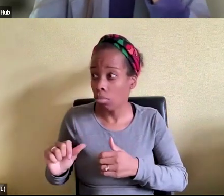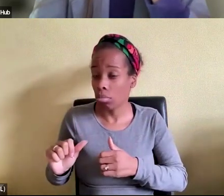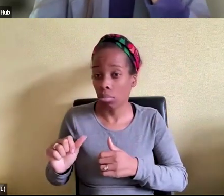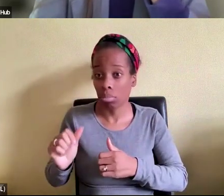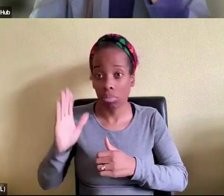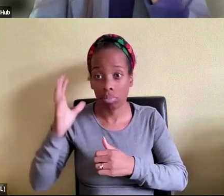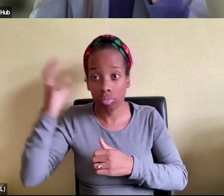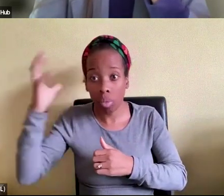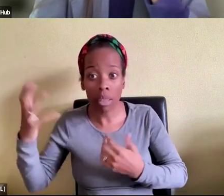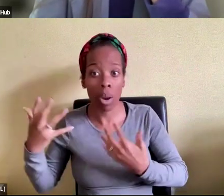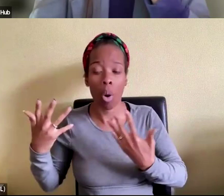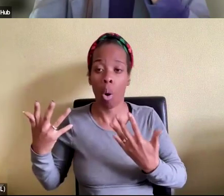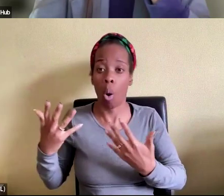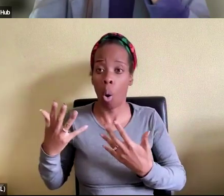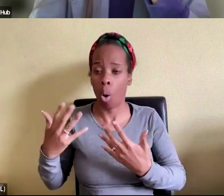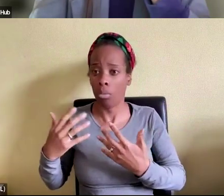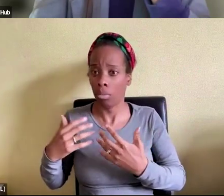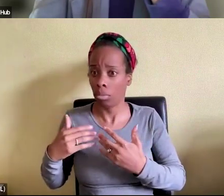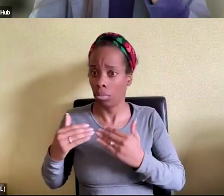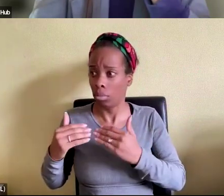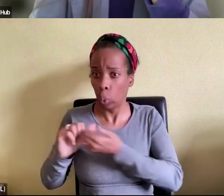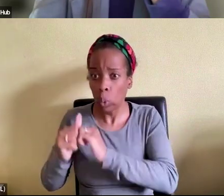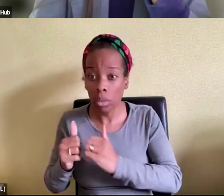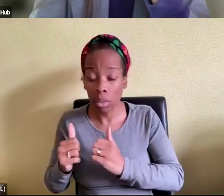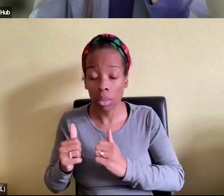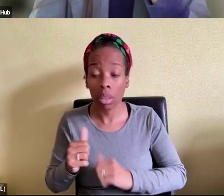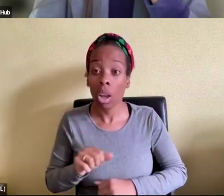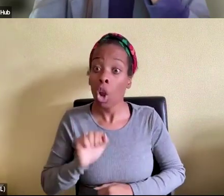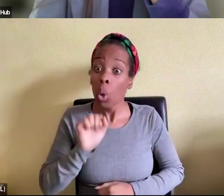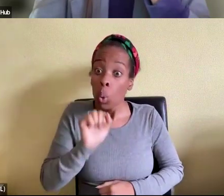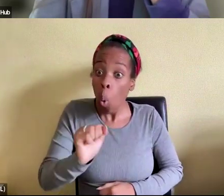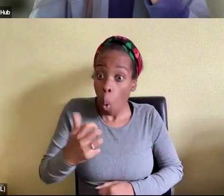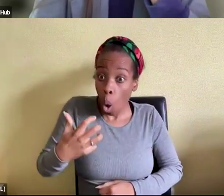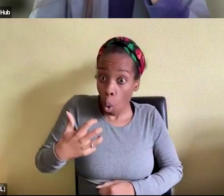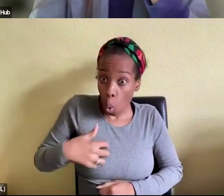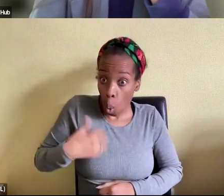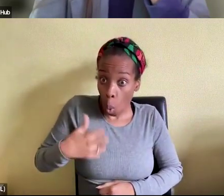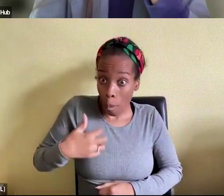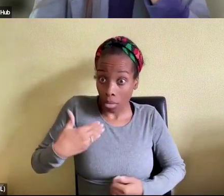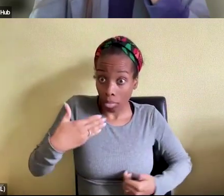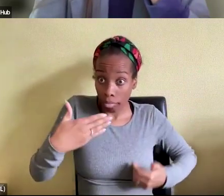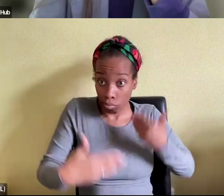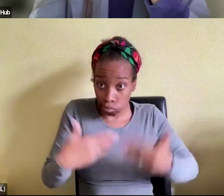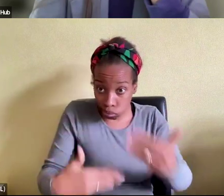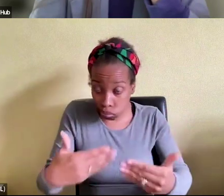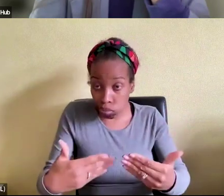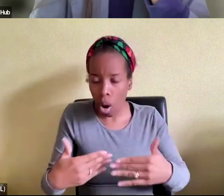So if I would say if you have a complaint that you're making or you have a specific department